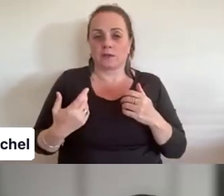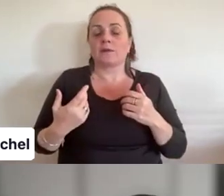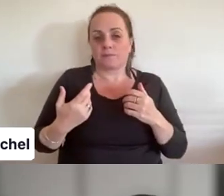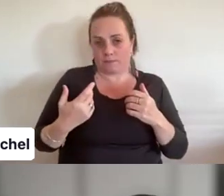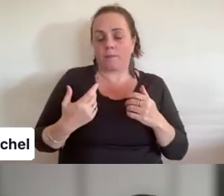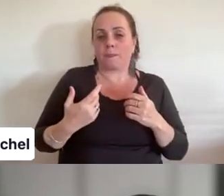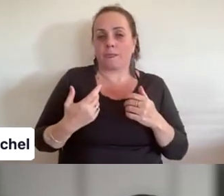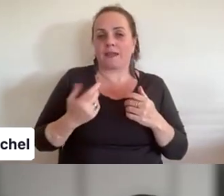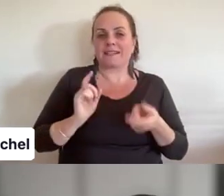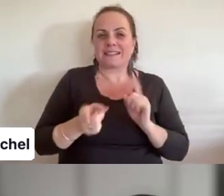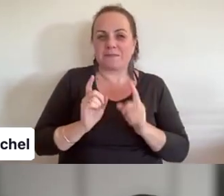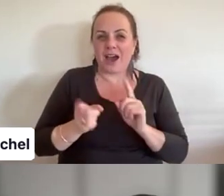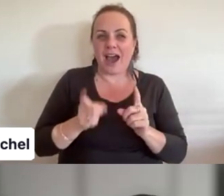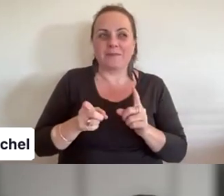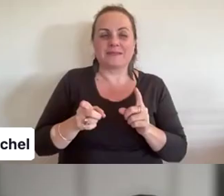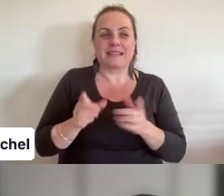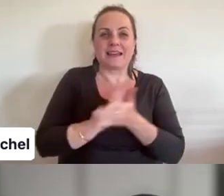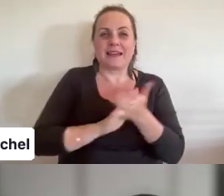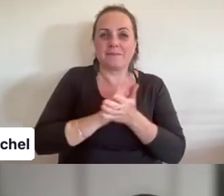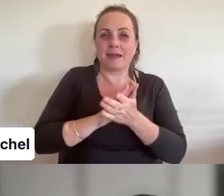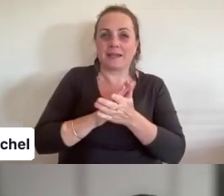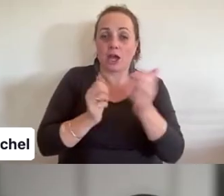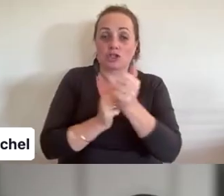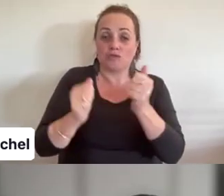can often be actually quite far behind the structures that we have in place for disabled